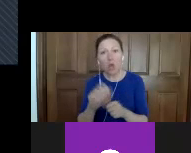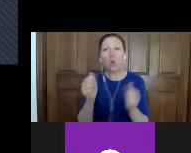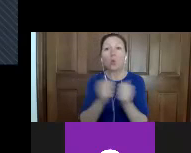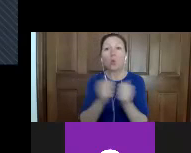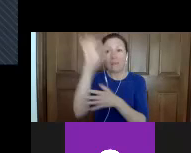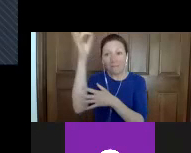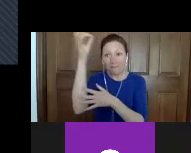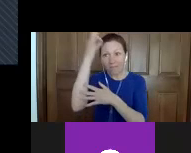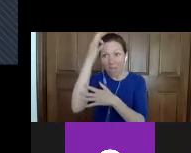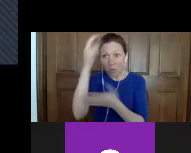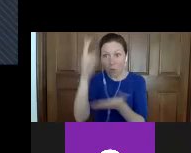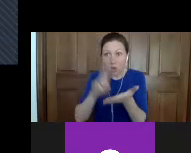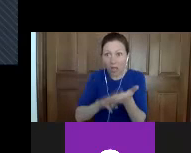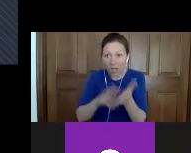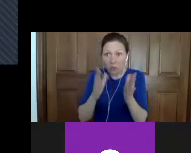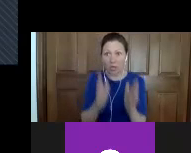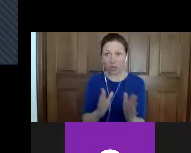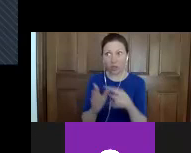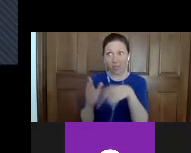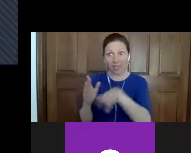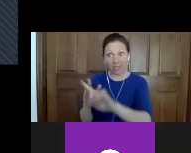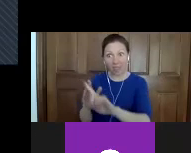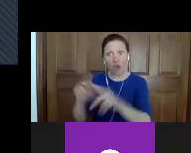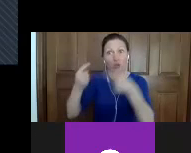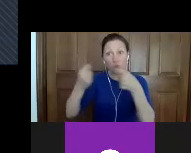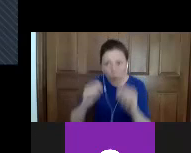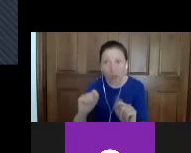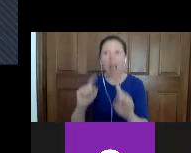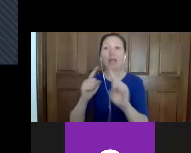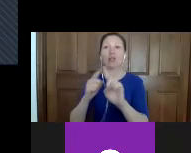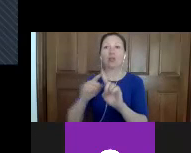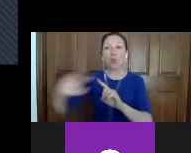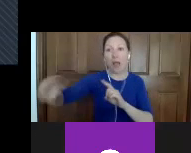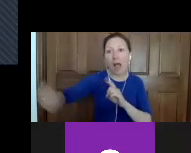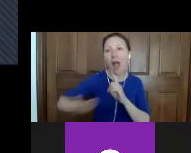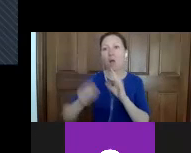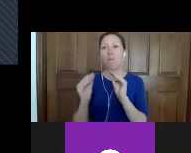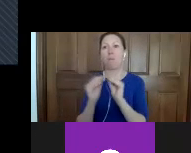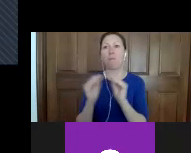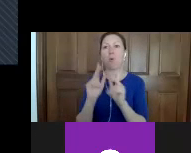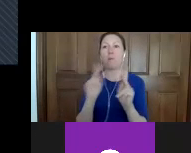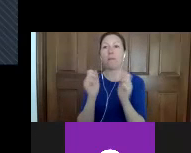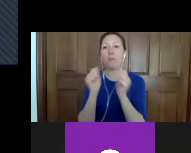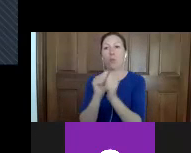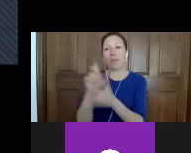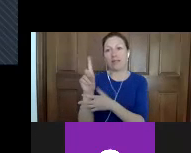people with disabilities. Disclosure empowers the recruiter to help you. So I put I